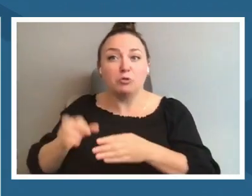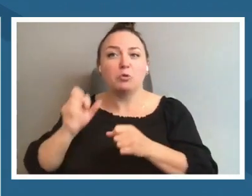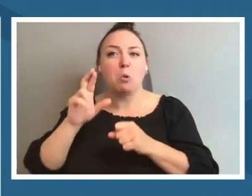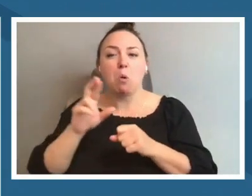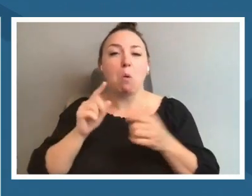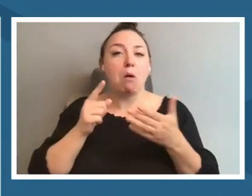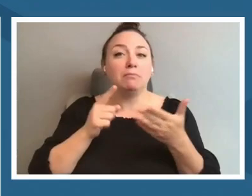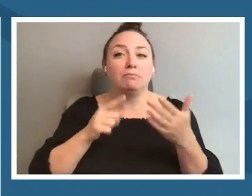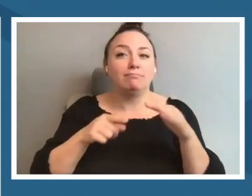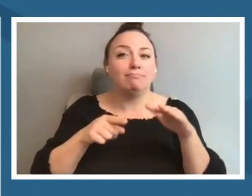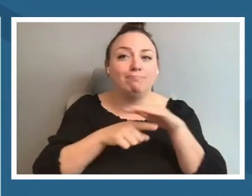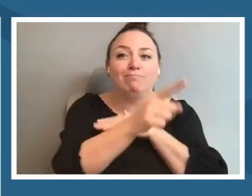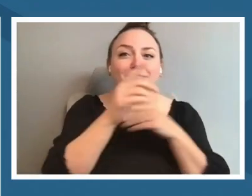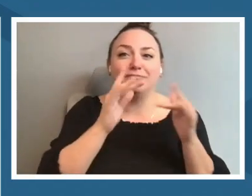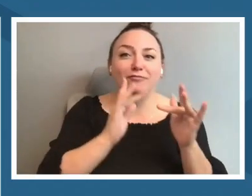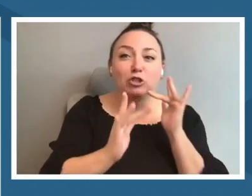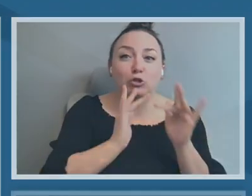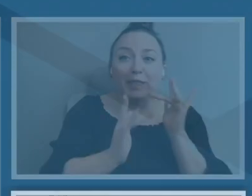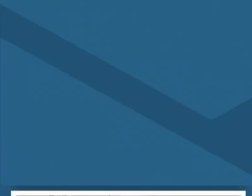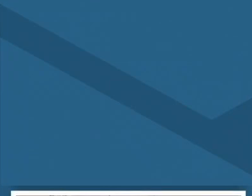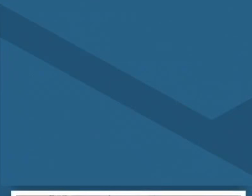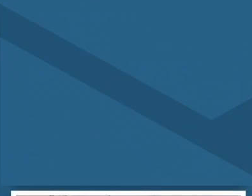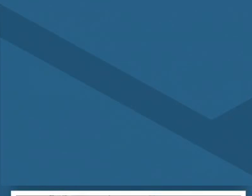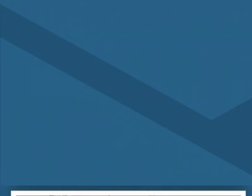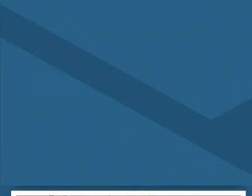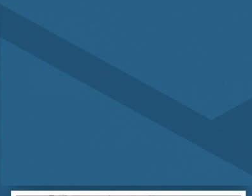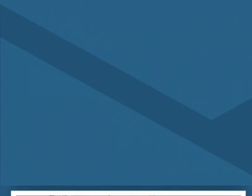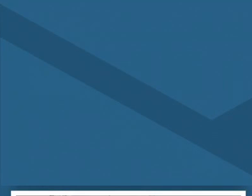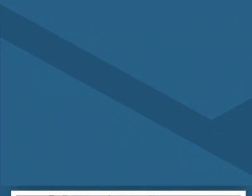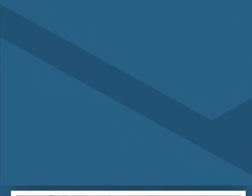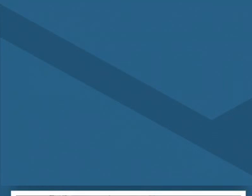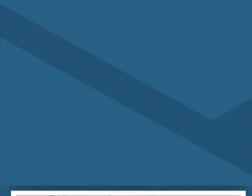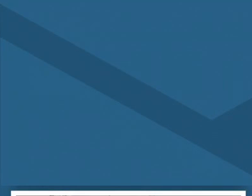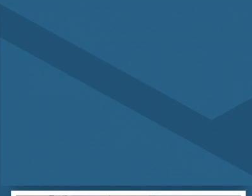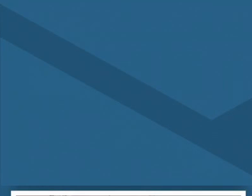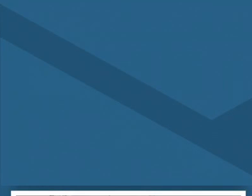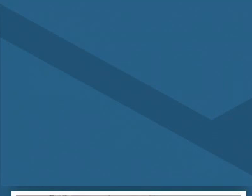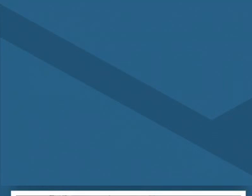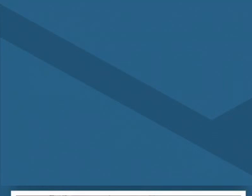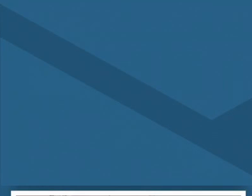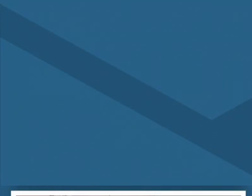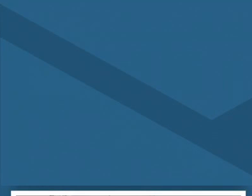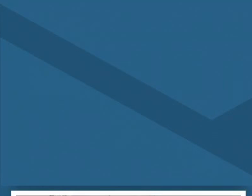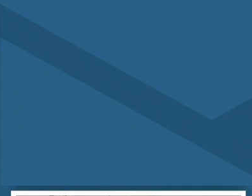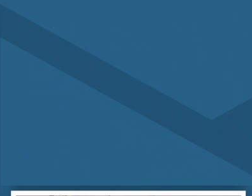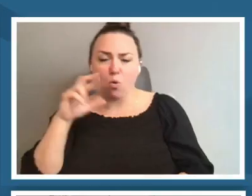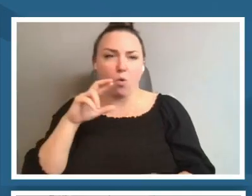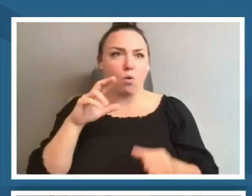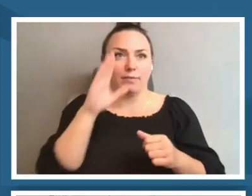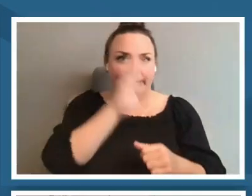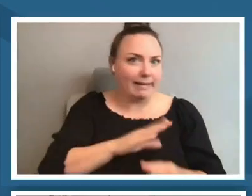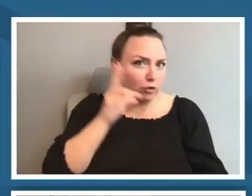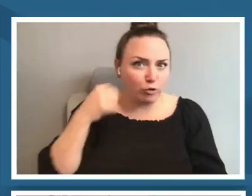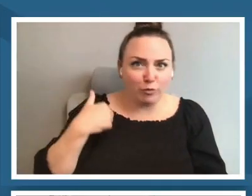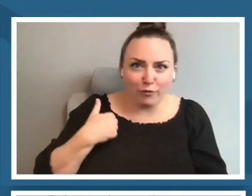of us before maybe this is the first time you even knew our museum existed